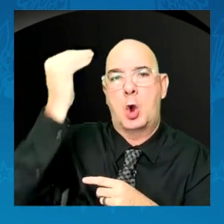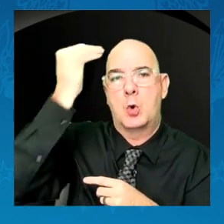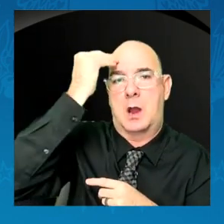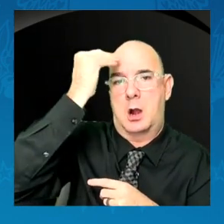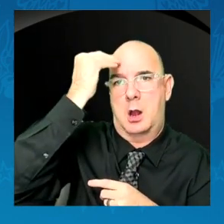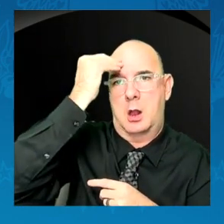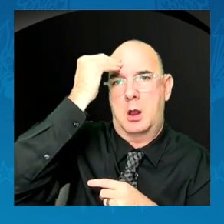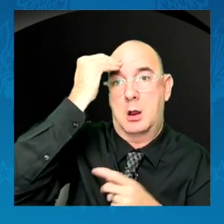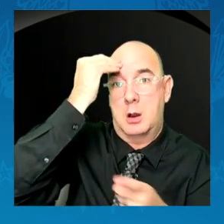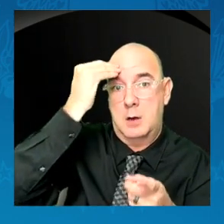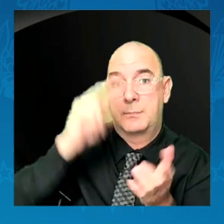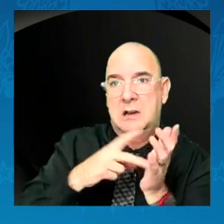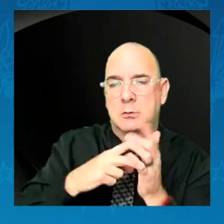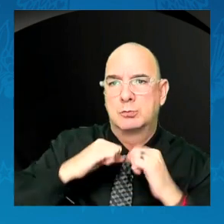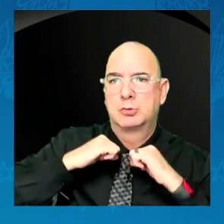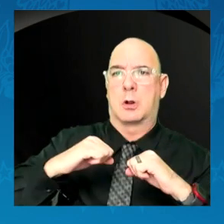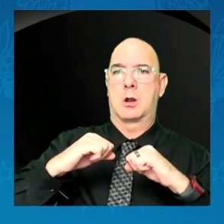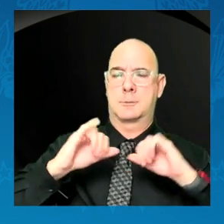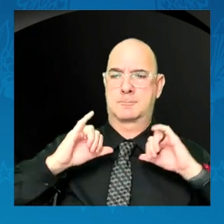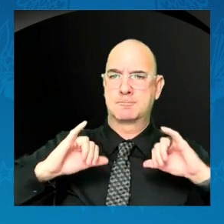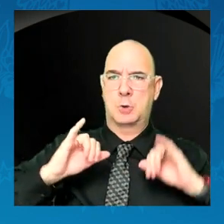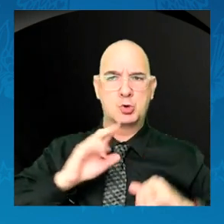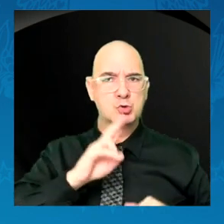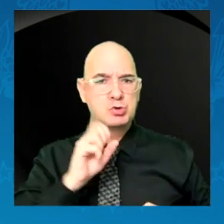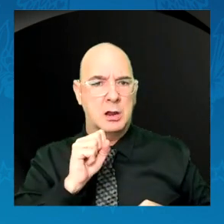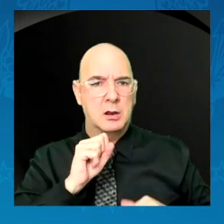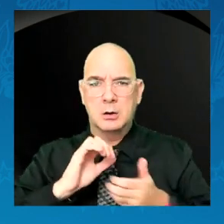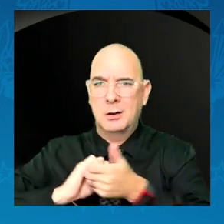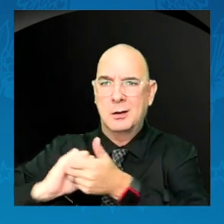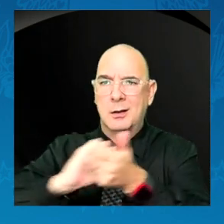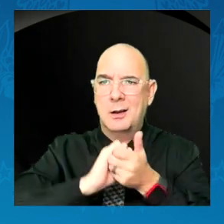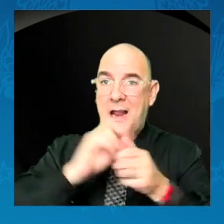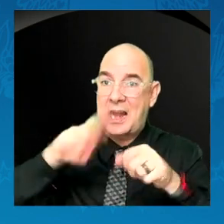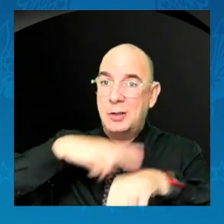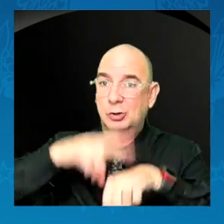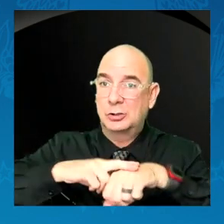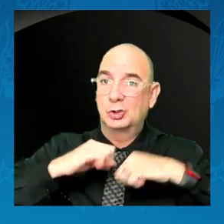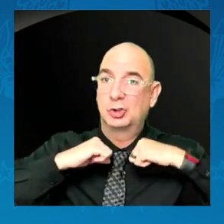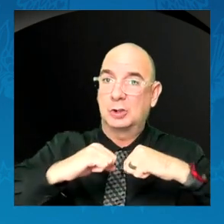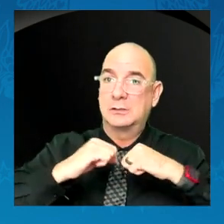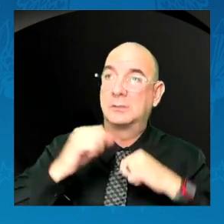and allied national security interests in space, which is fundamental to enabling the development